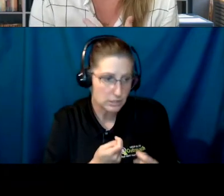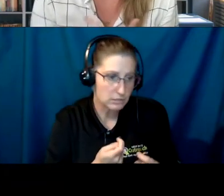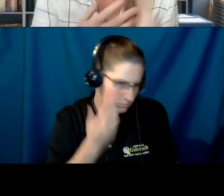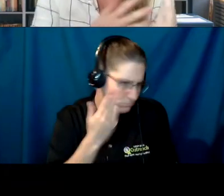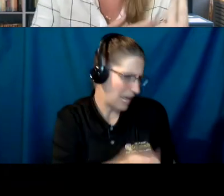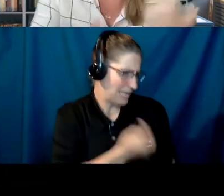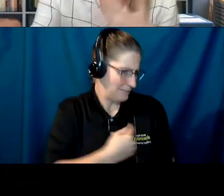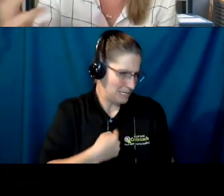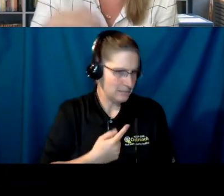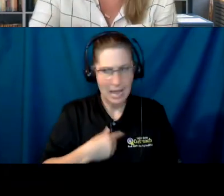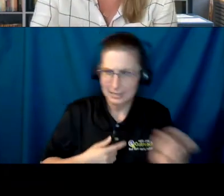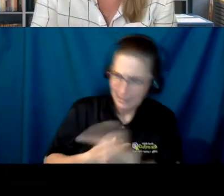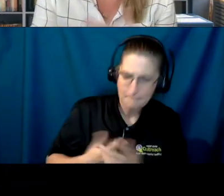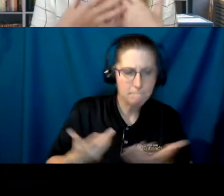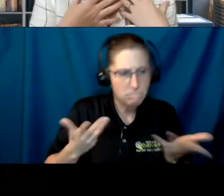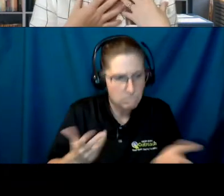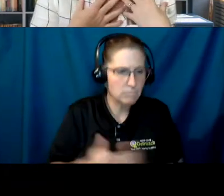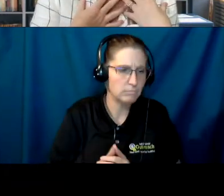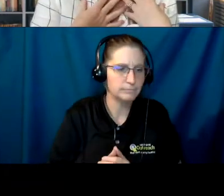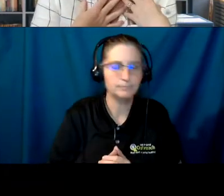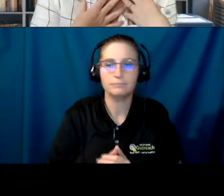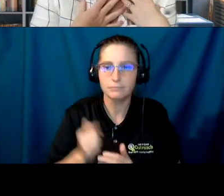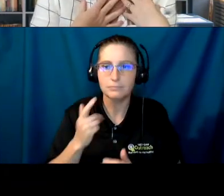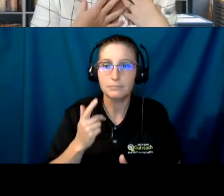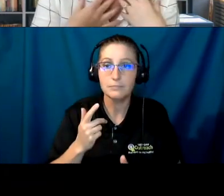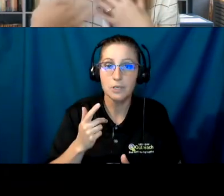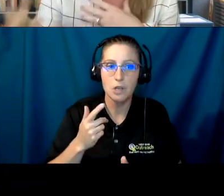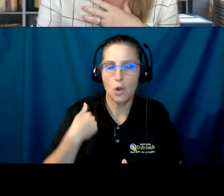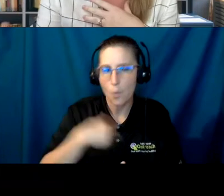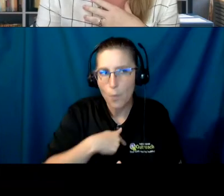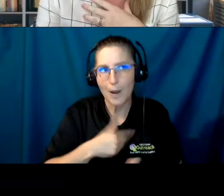me ask them, you know, try it, it's kind of like we are also building that relationship